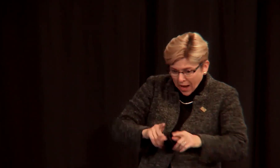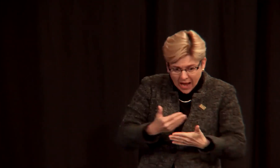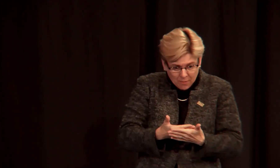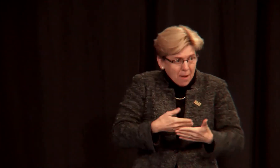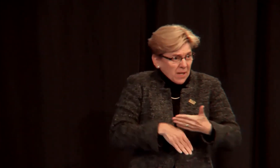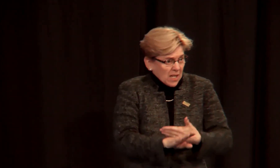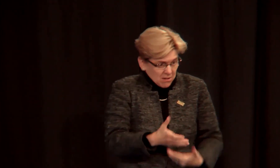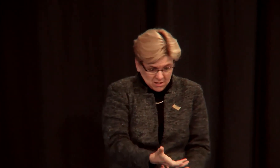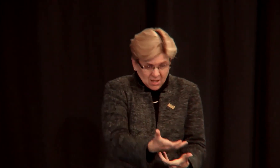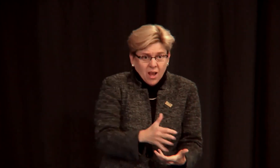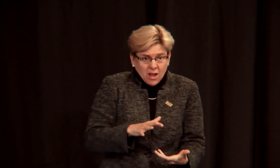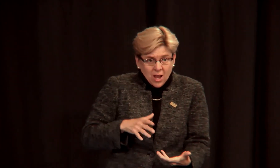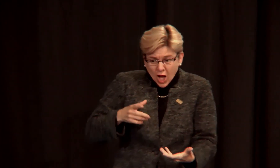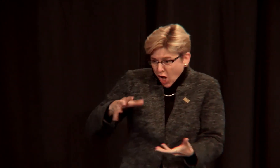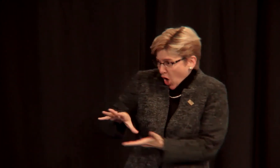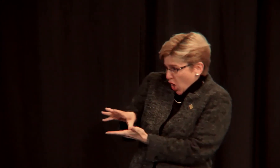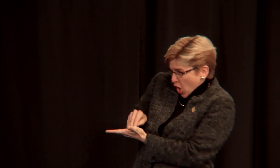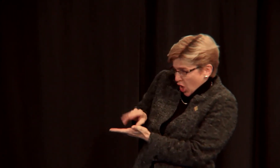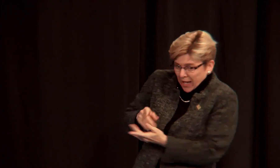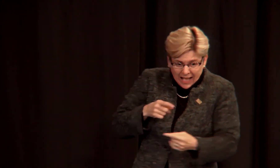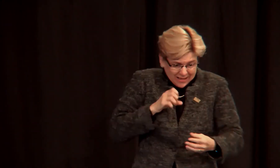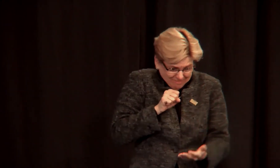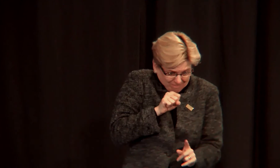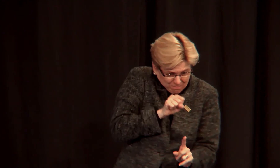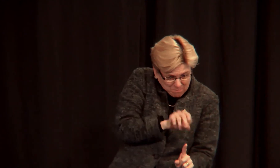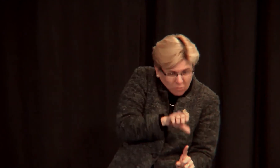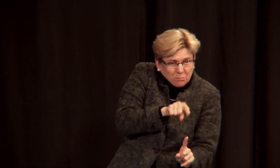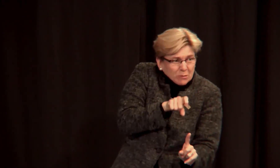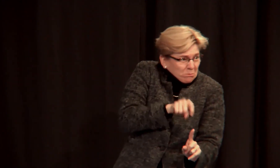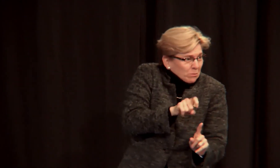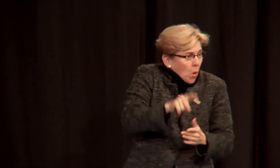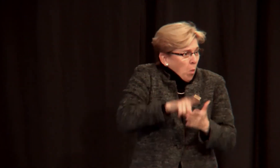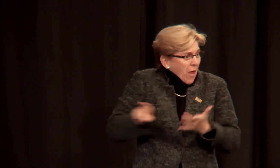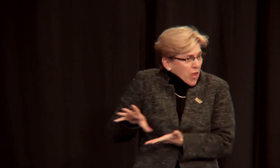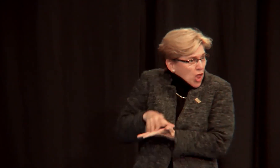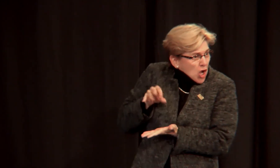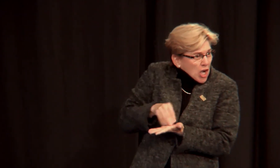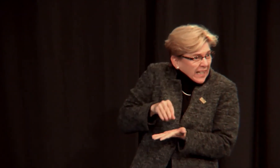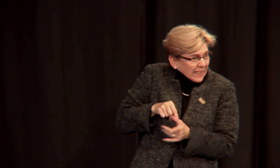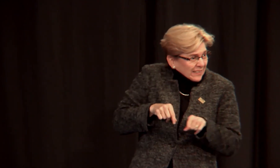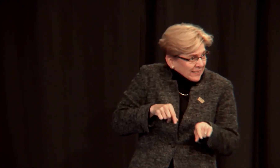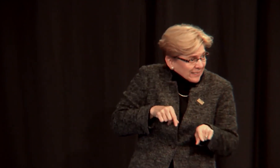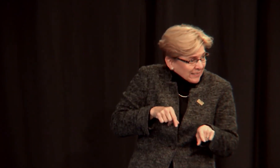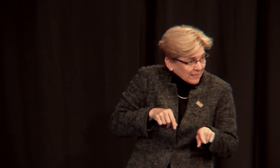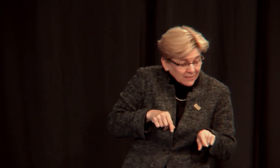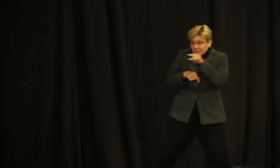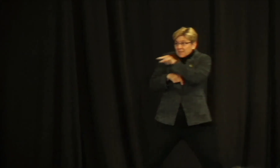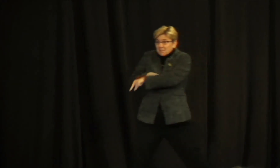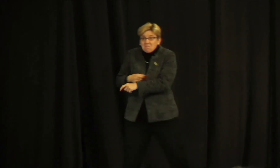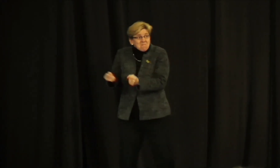from the moment they learn their child is deaf and they continue to expose the child to signs,